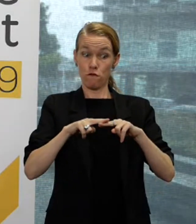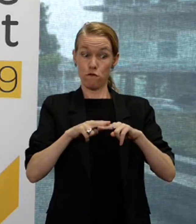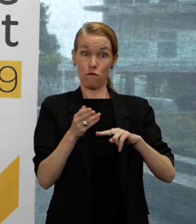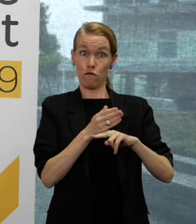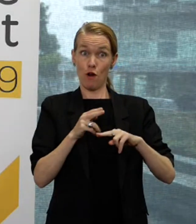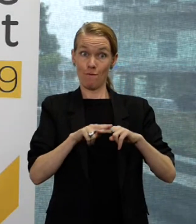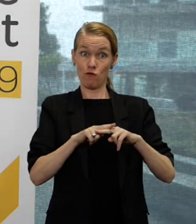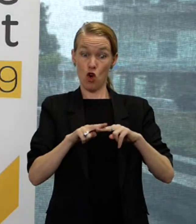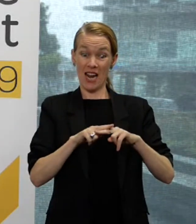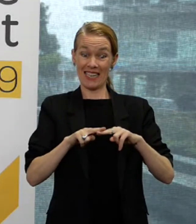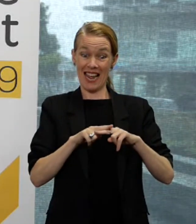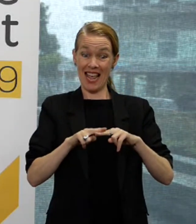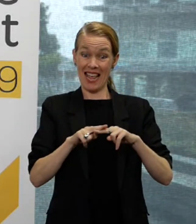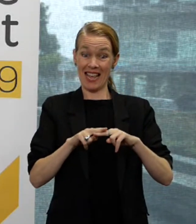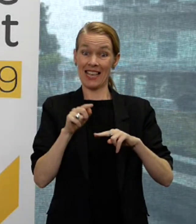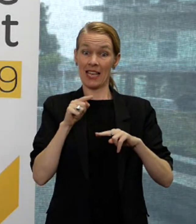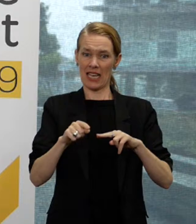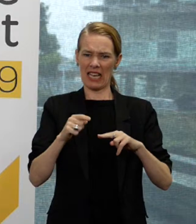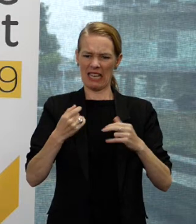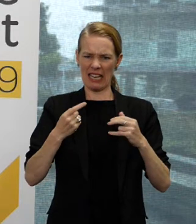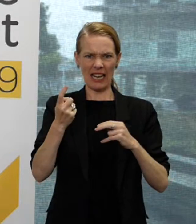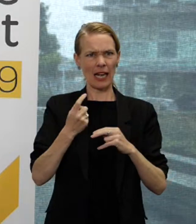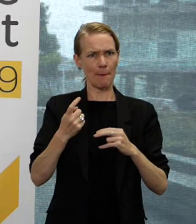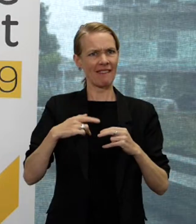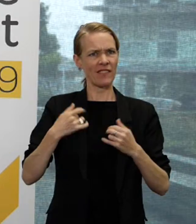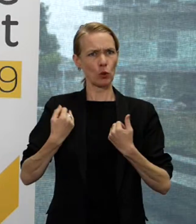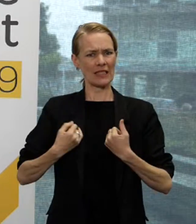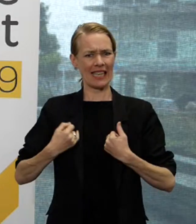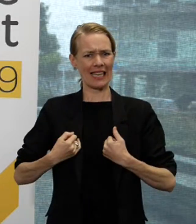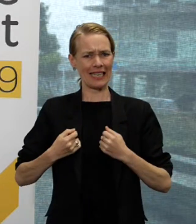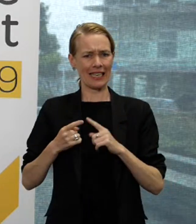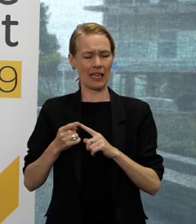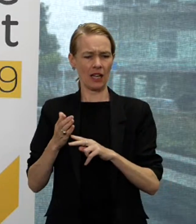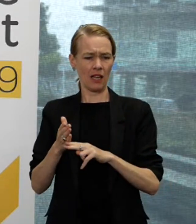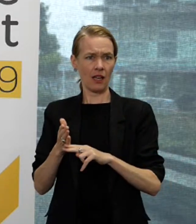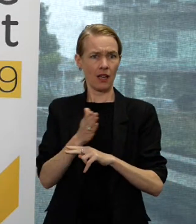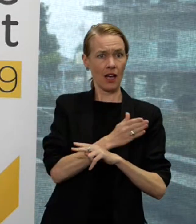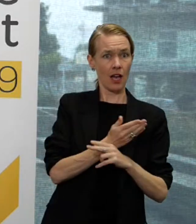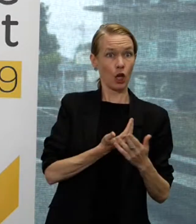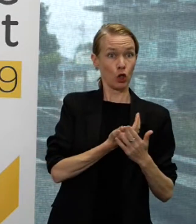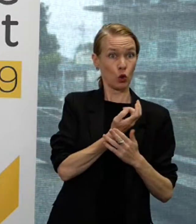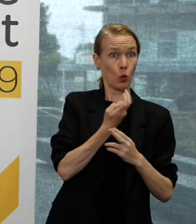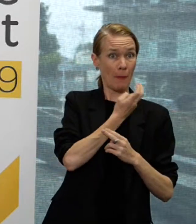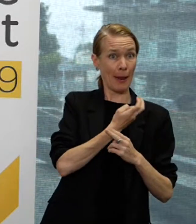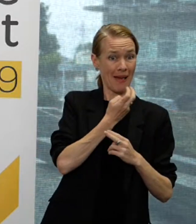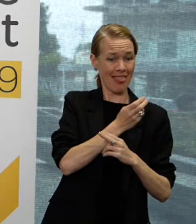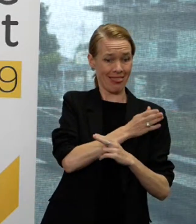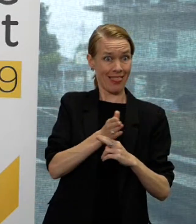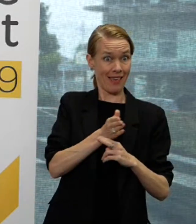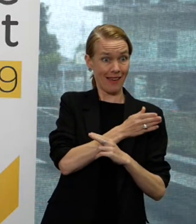and I guess that I can reassure people in New Plymouth that the risk to people in New Plymouth is very low.